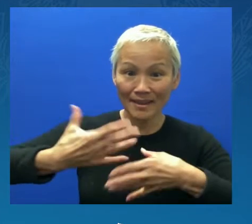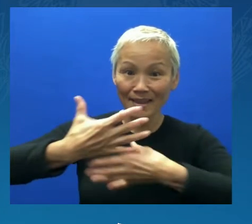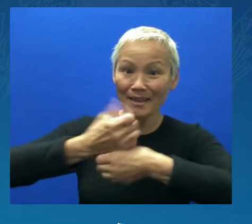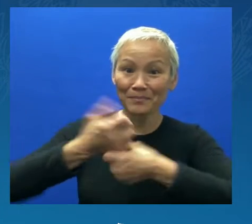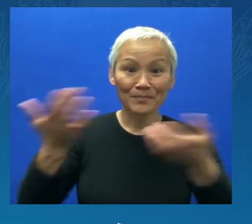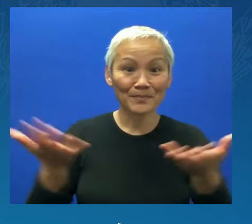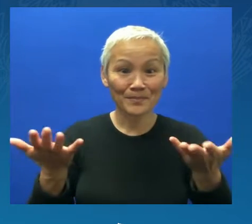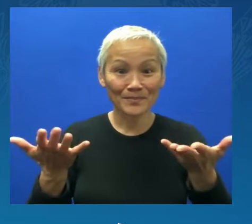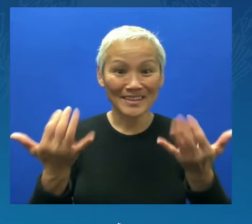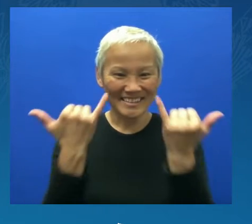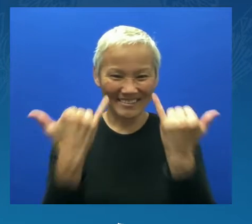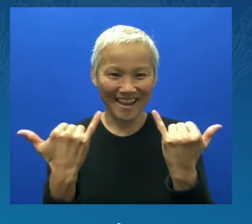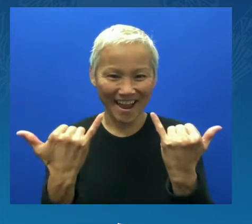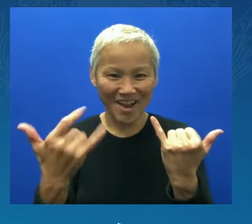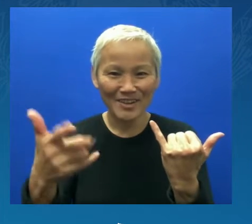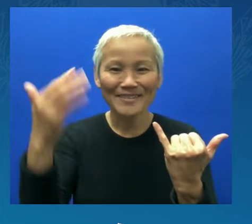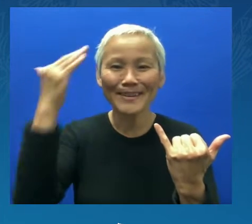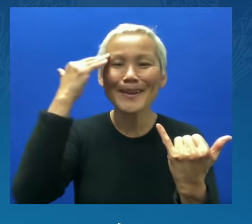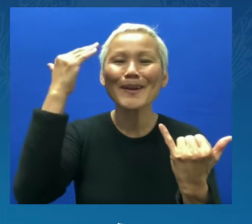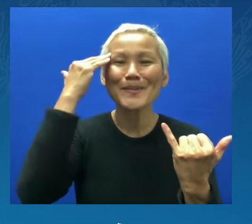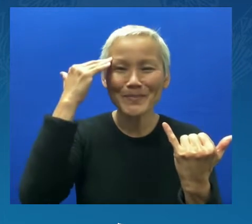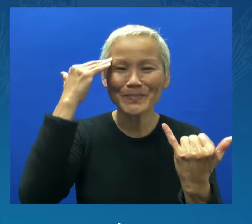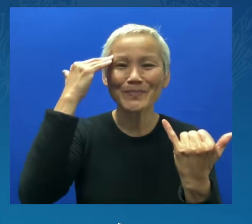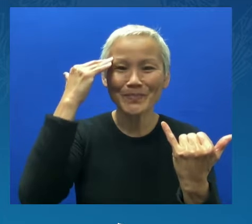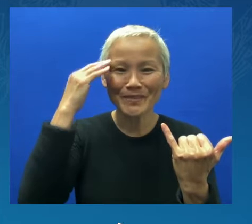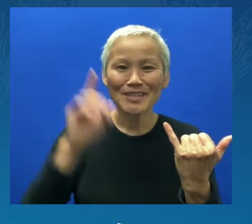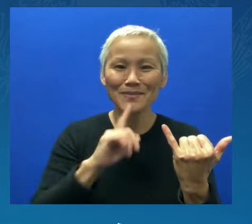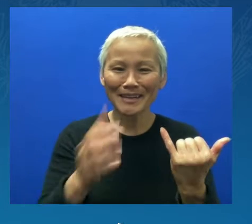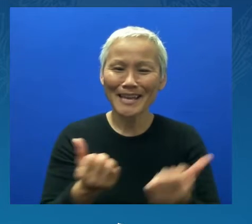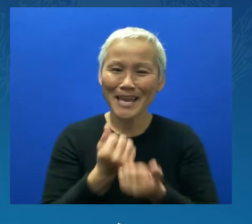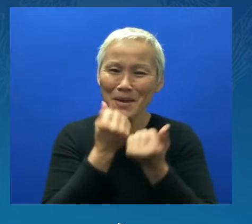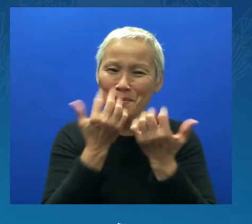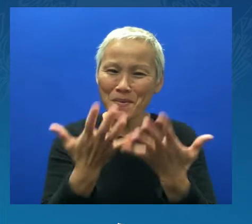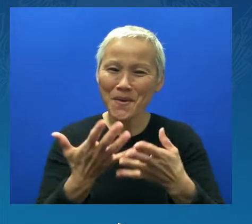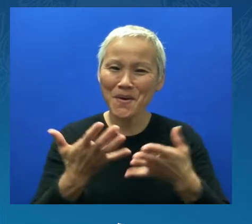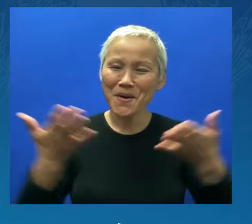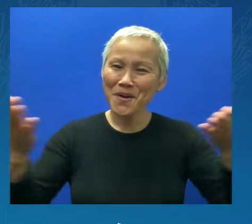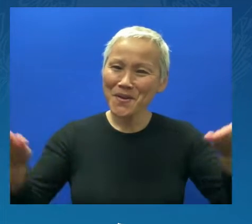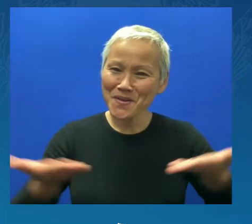But that is a very warm introduction, and I'm very grateful.